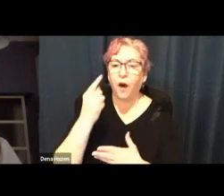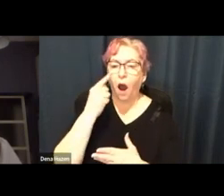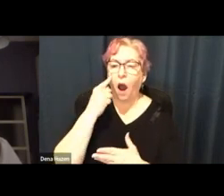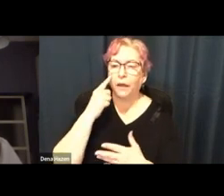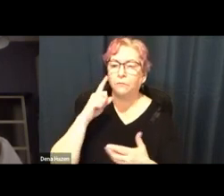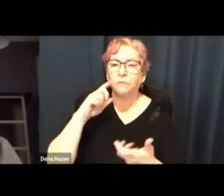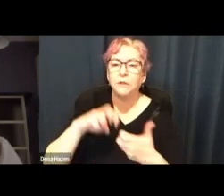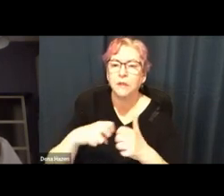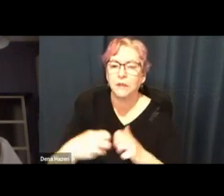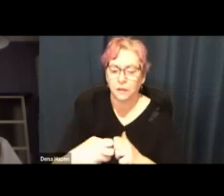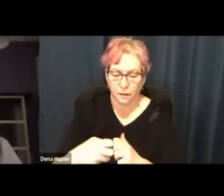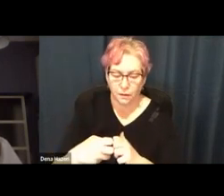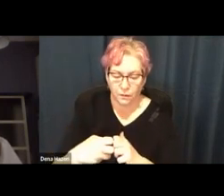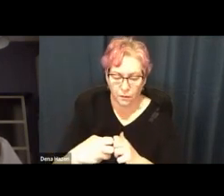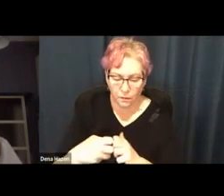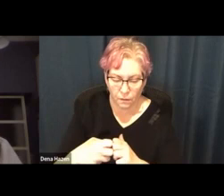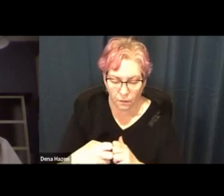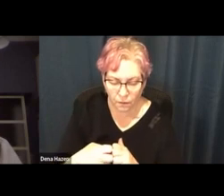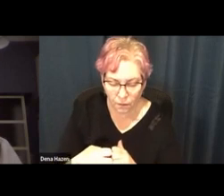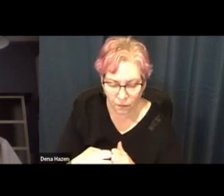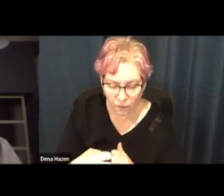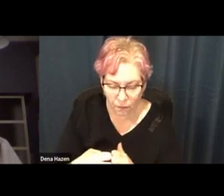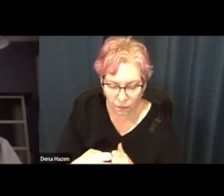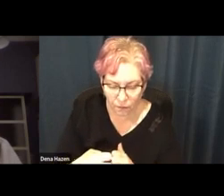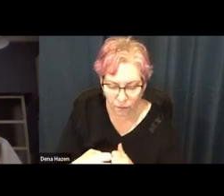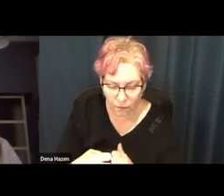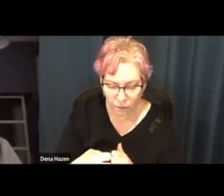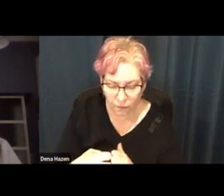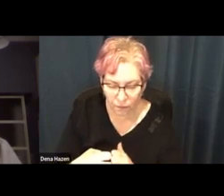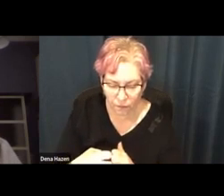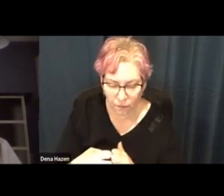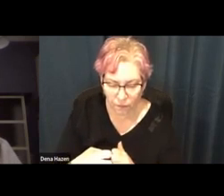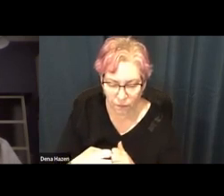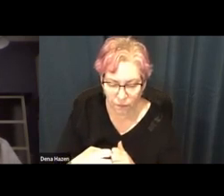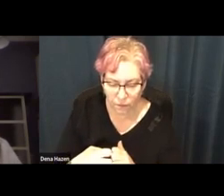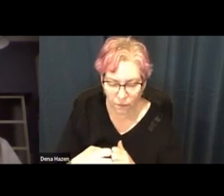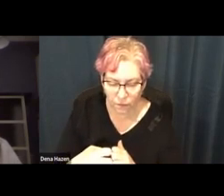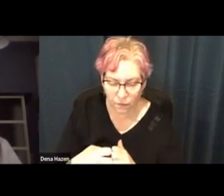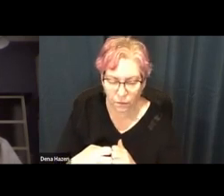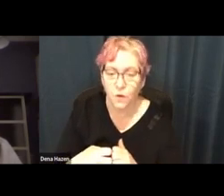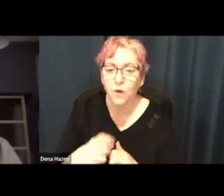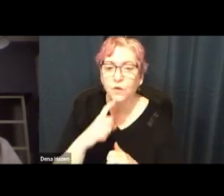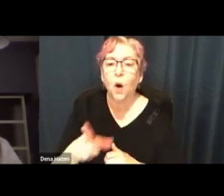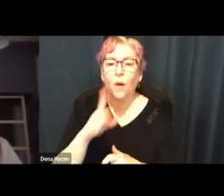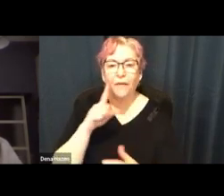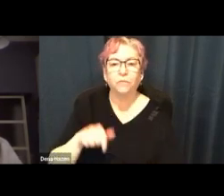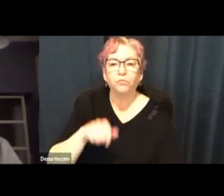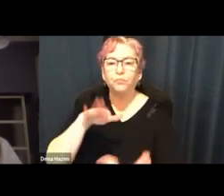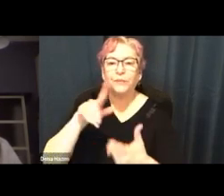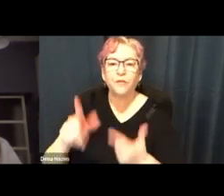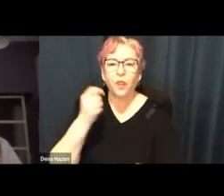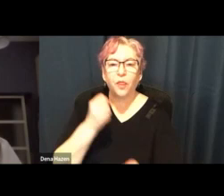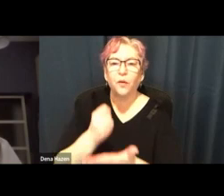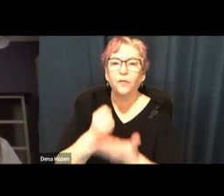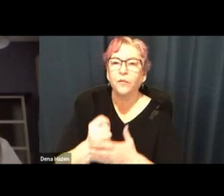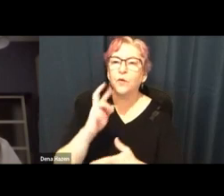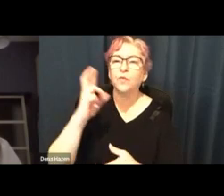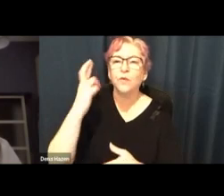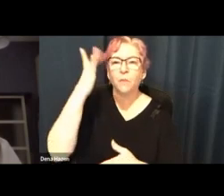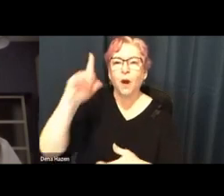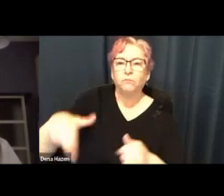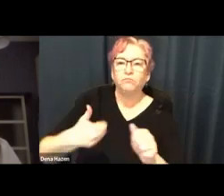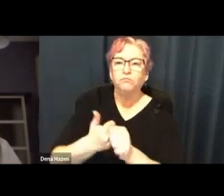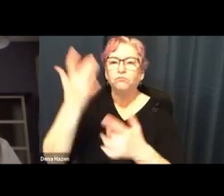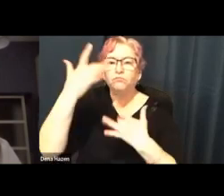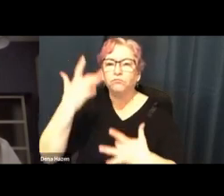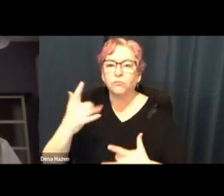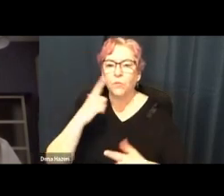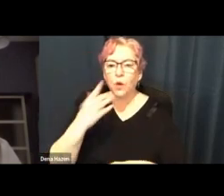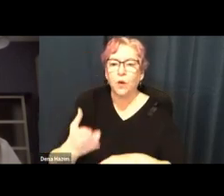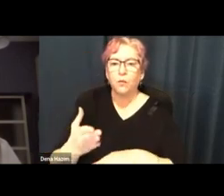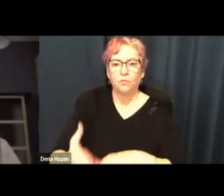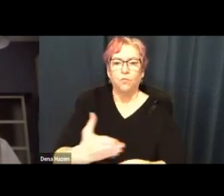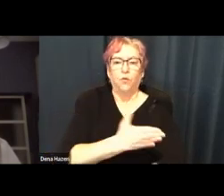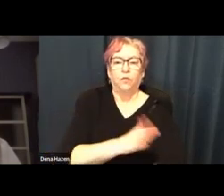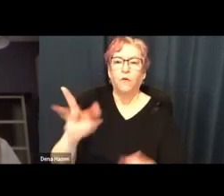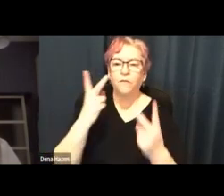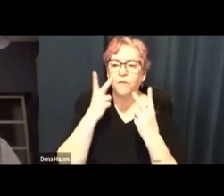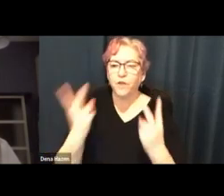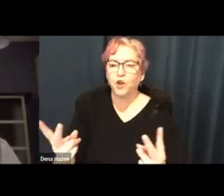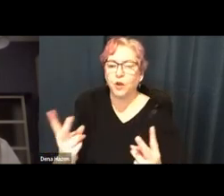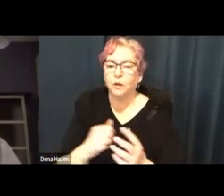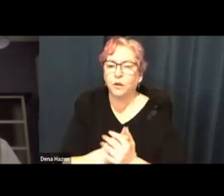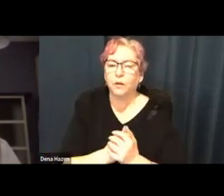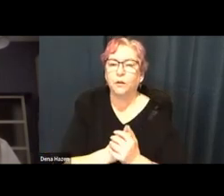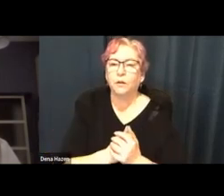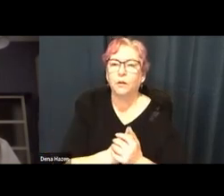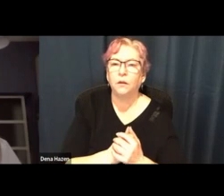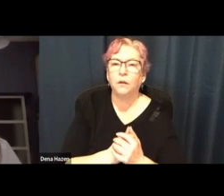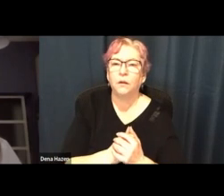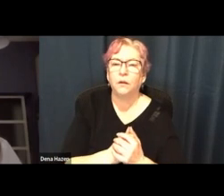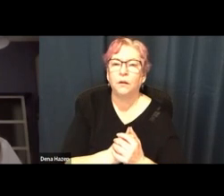We have built a platform to develop these highly targeted therapies to address the underlying cause of the disease and improve vision.